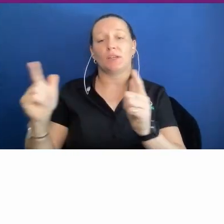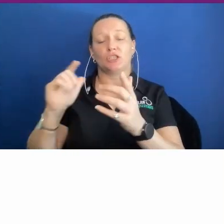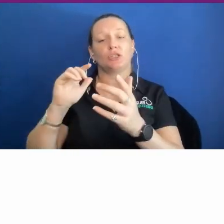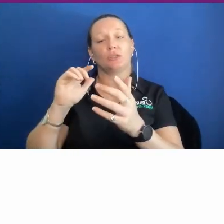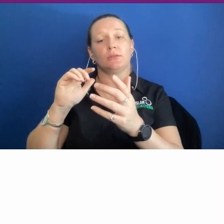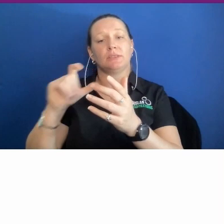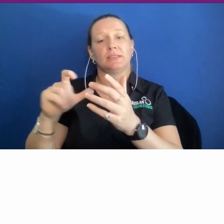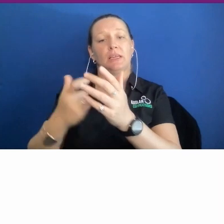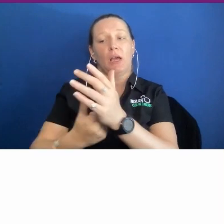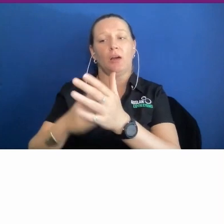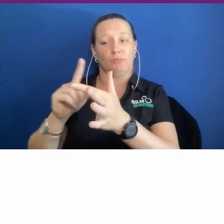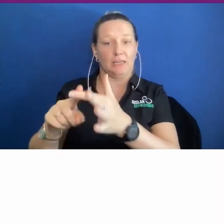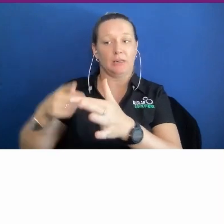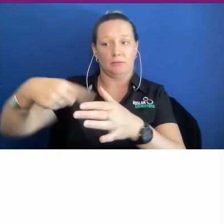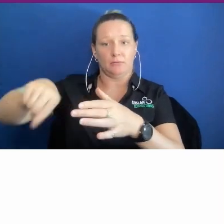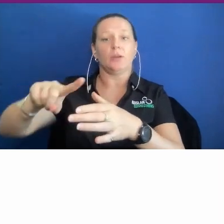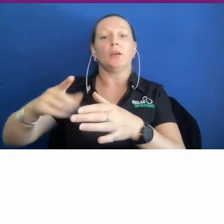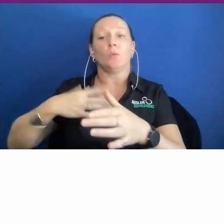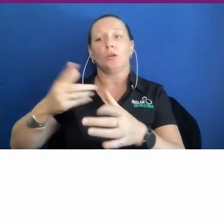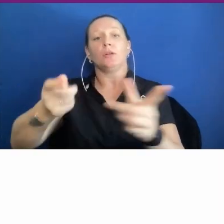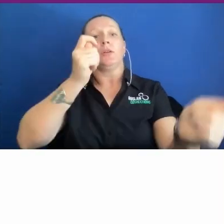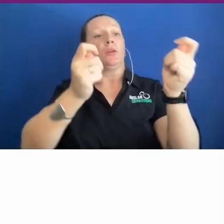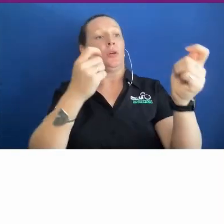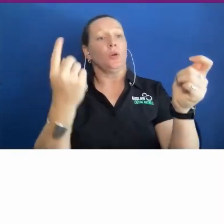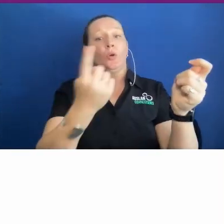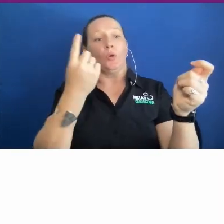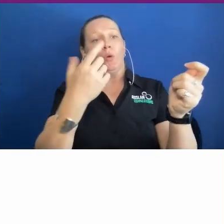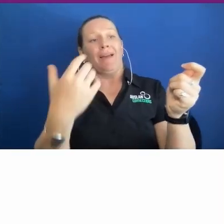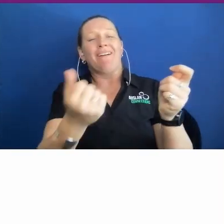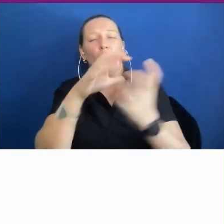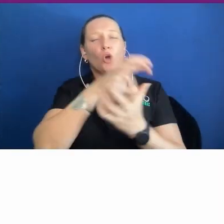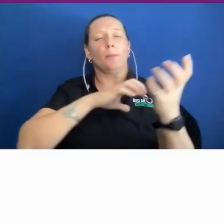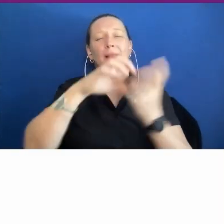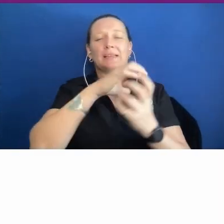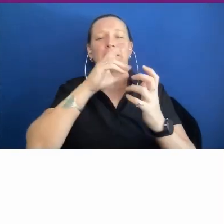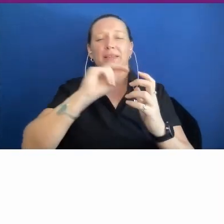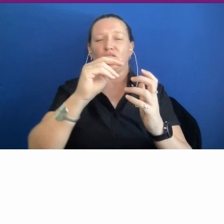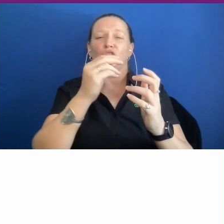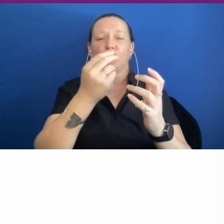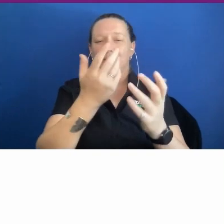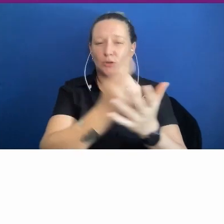who have complex speech disorders such as apraxia of speech and to then perform genetic sequencing